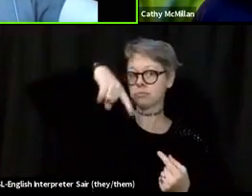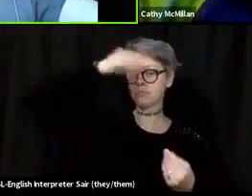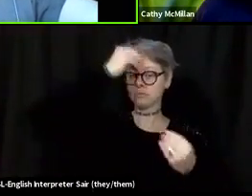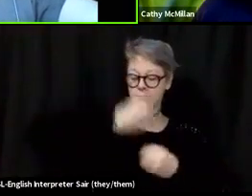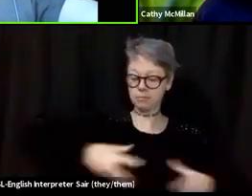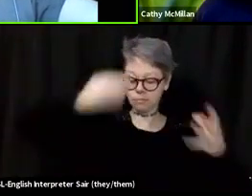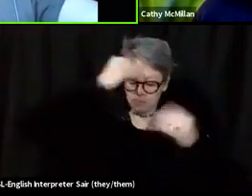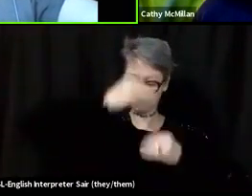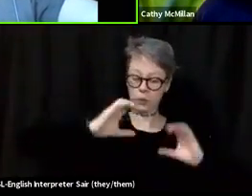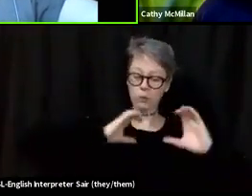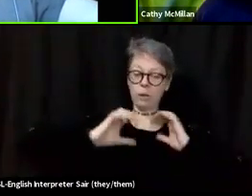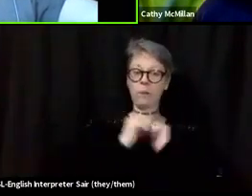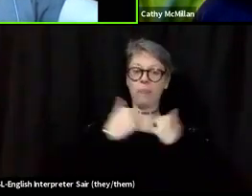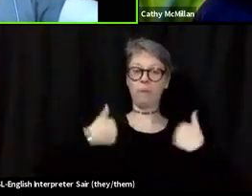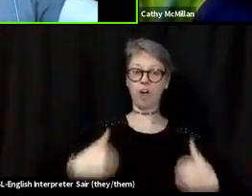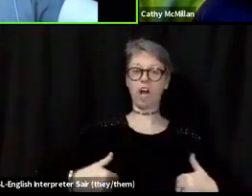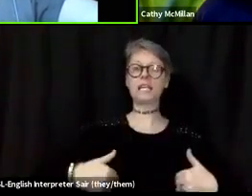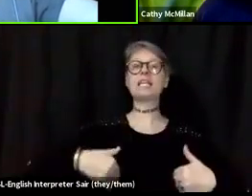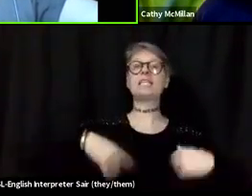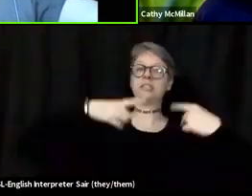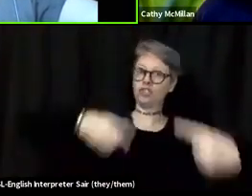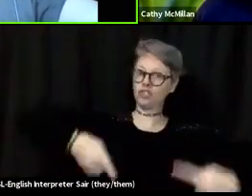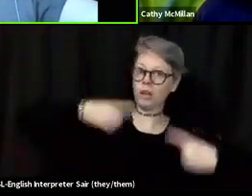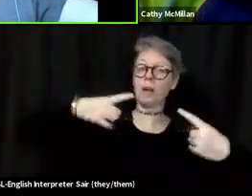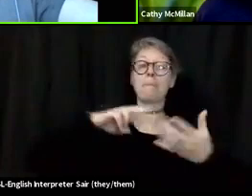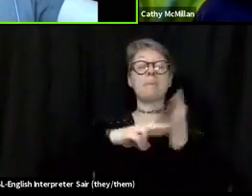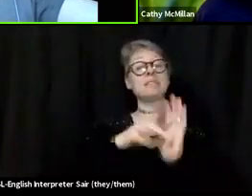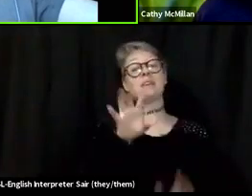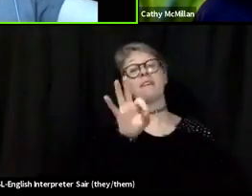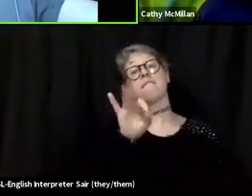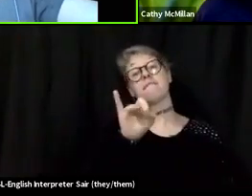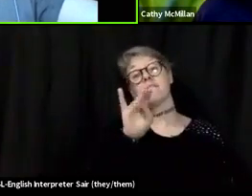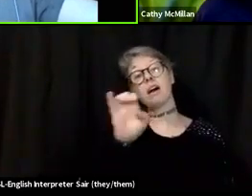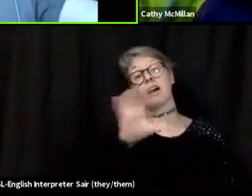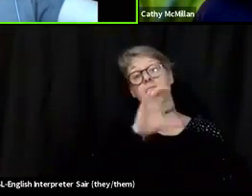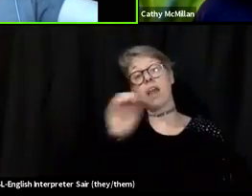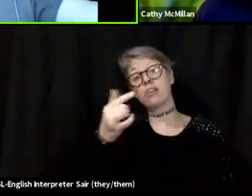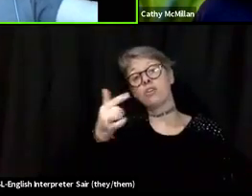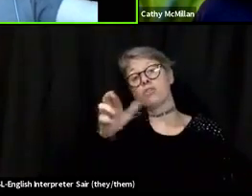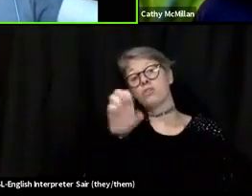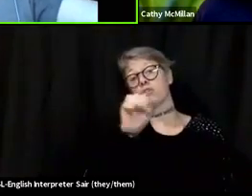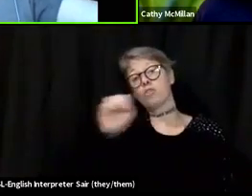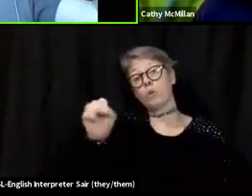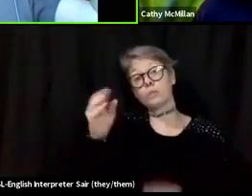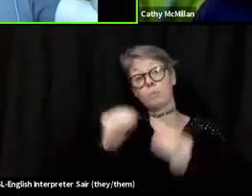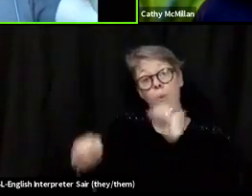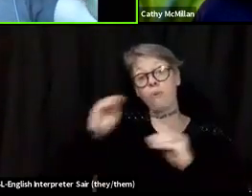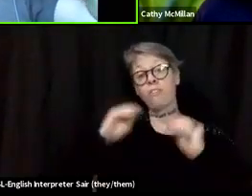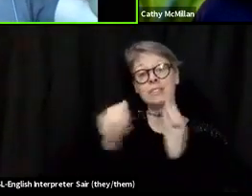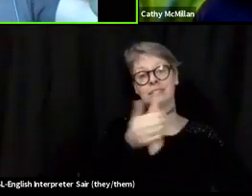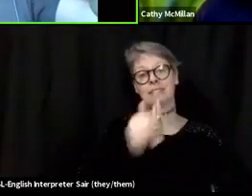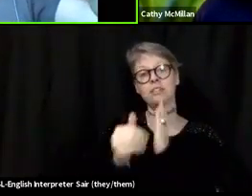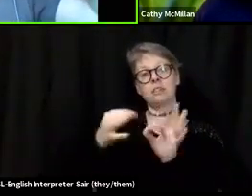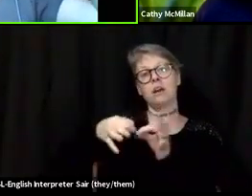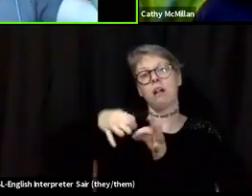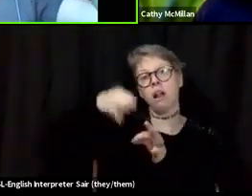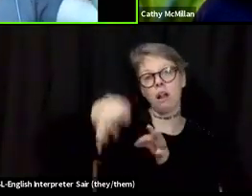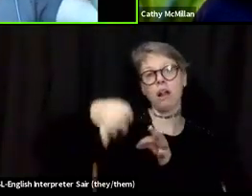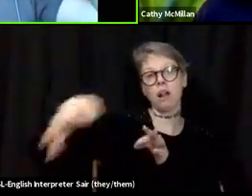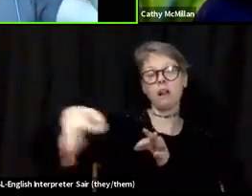the proper. signals to signals to your body and signals to your body. And so fine signals to your body. And so, finding gross motor skills are extremely delayed. brush Brushing teeth, picking up.